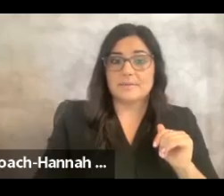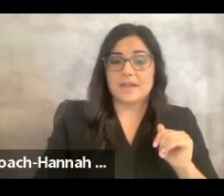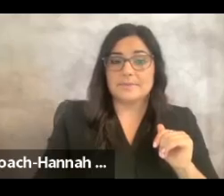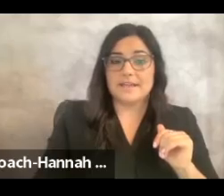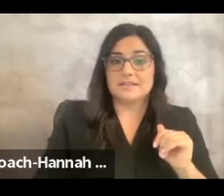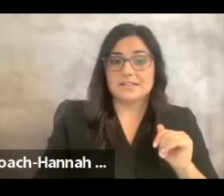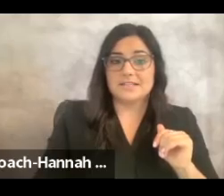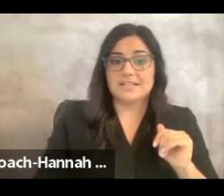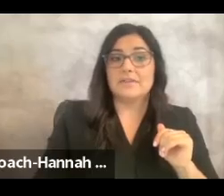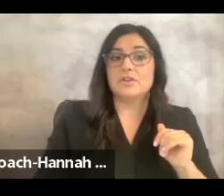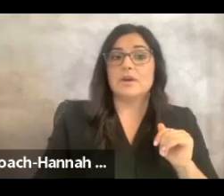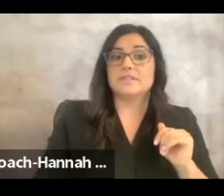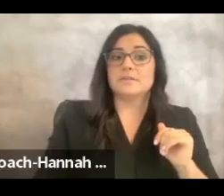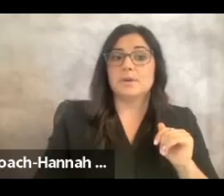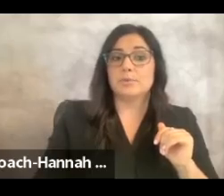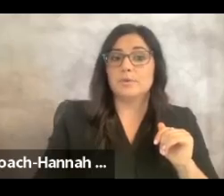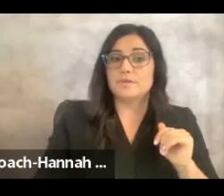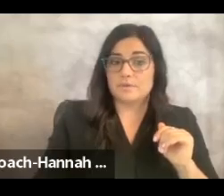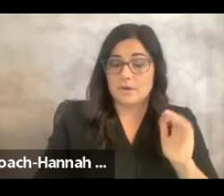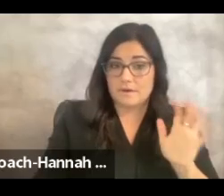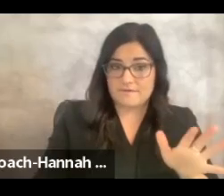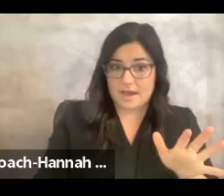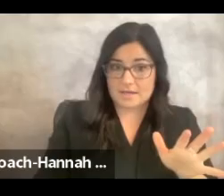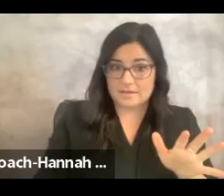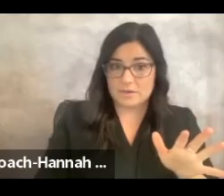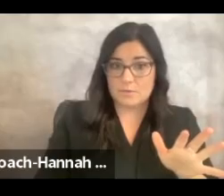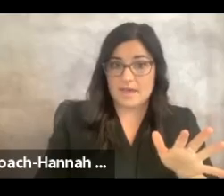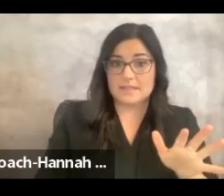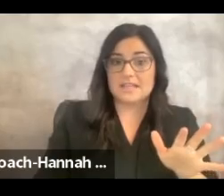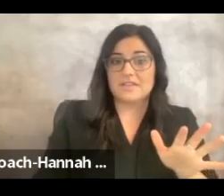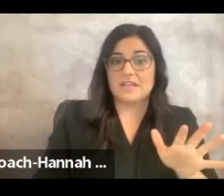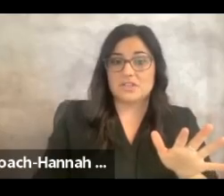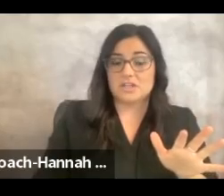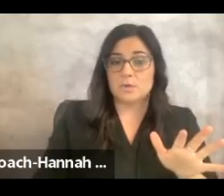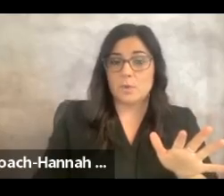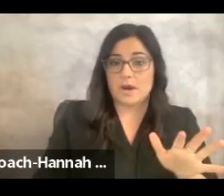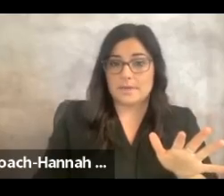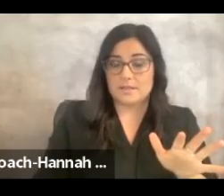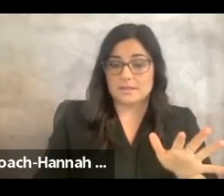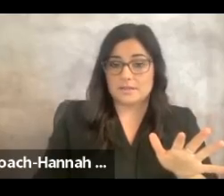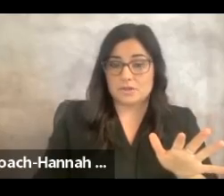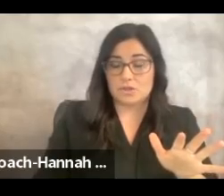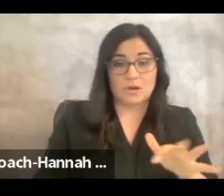the gap test. then you have to submit proof of that that you met the education requirement to